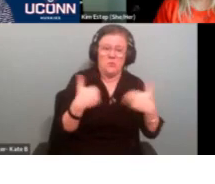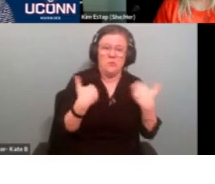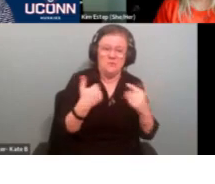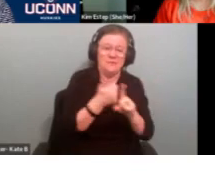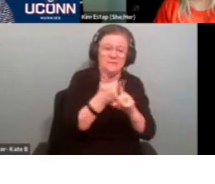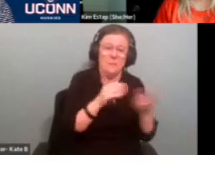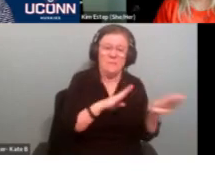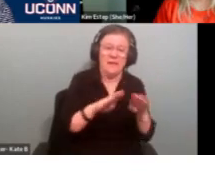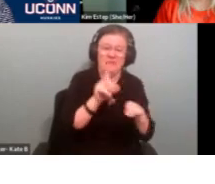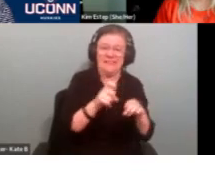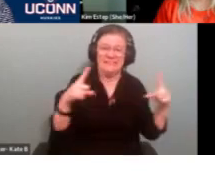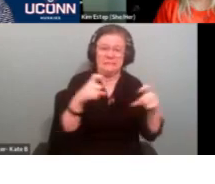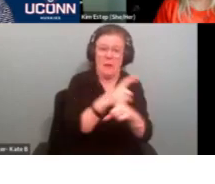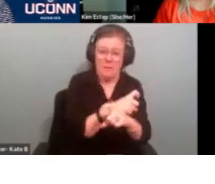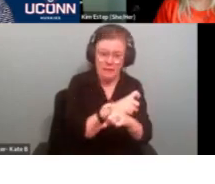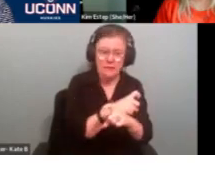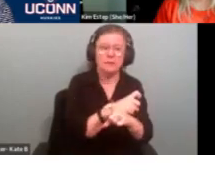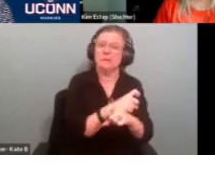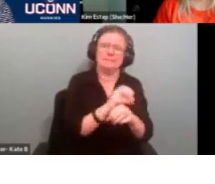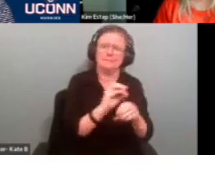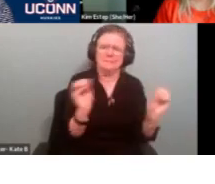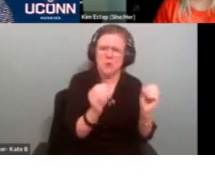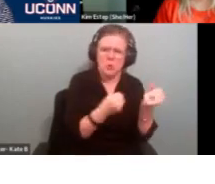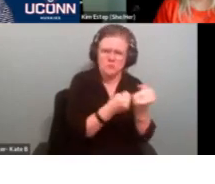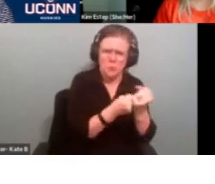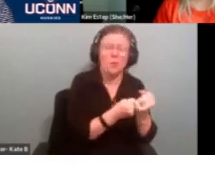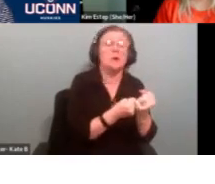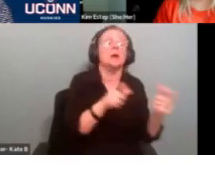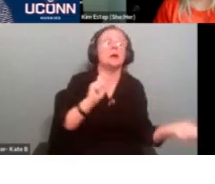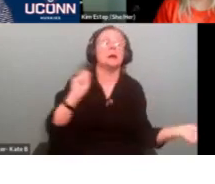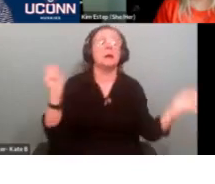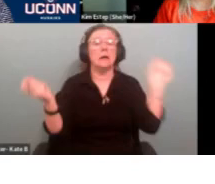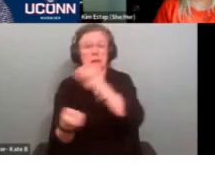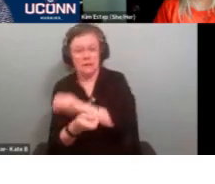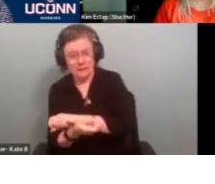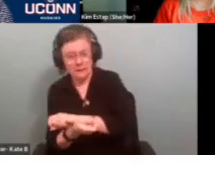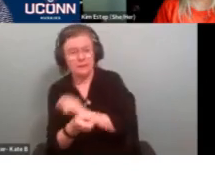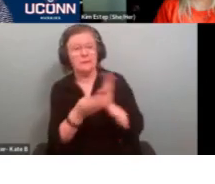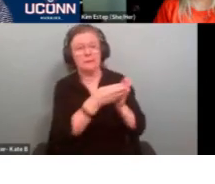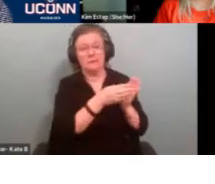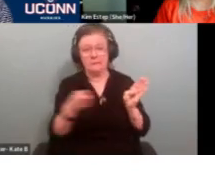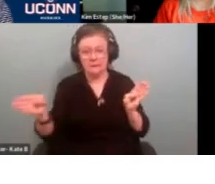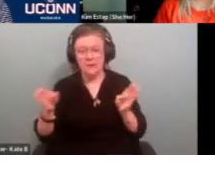and their families. Over time wraparound has become a well defined and research based care